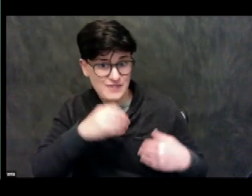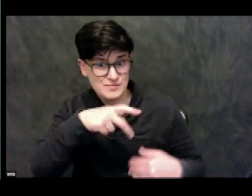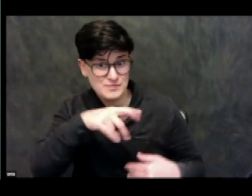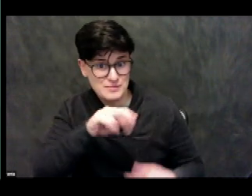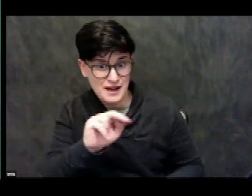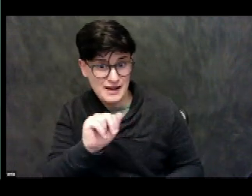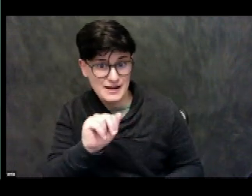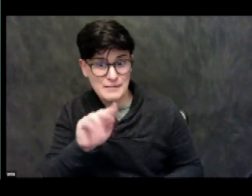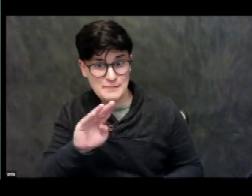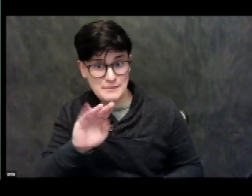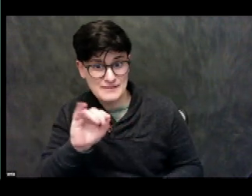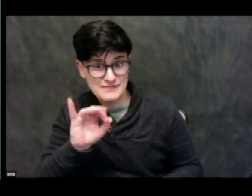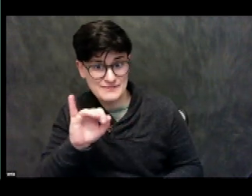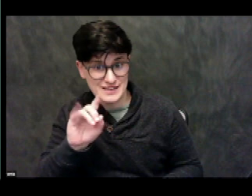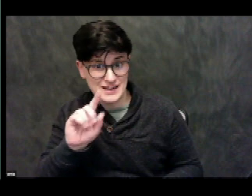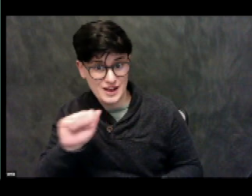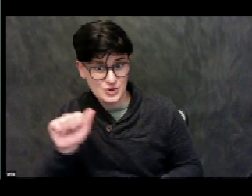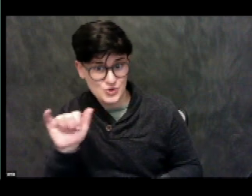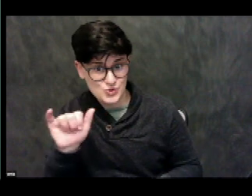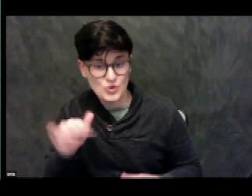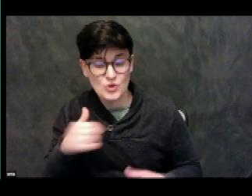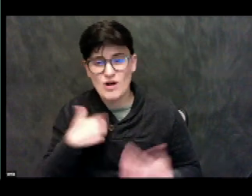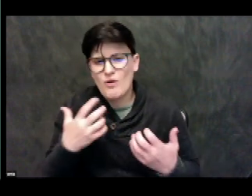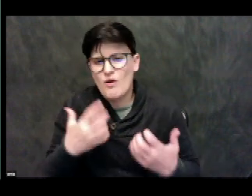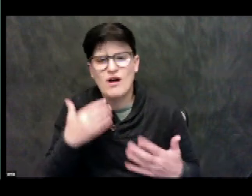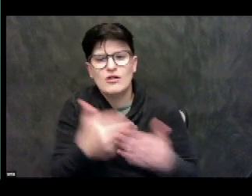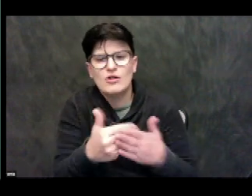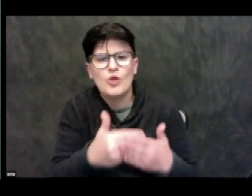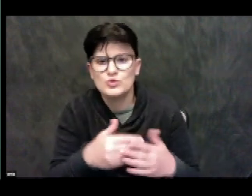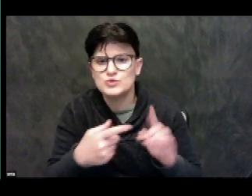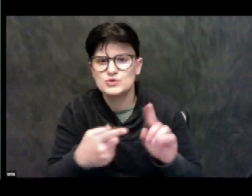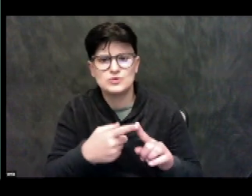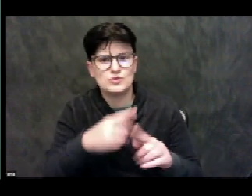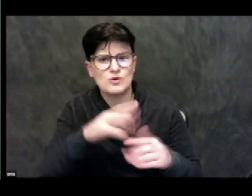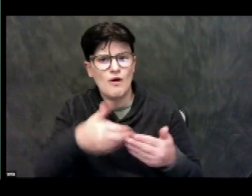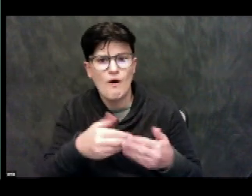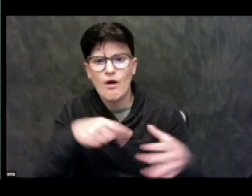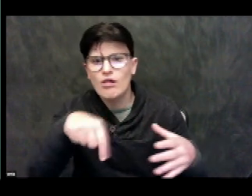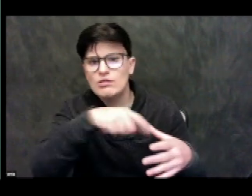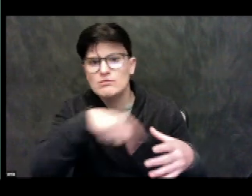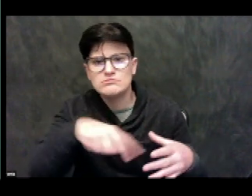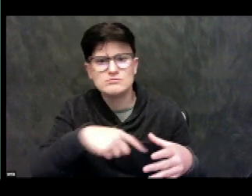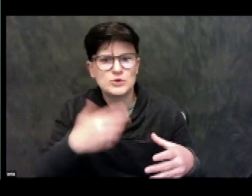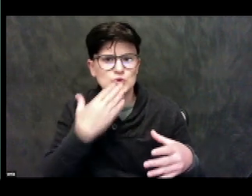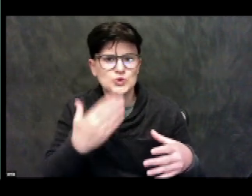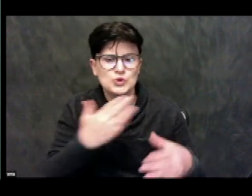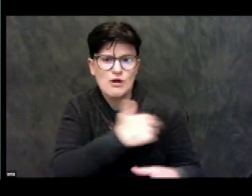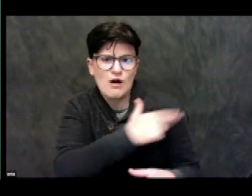and just in the Boston area in case there was anything wrong.